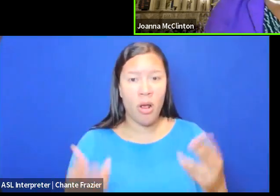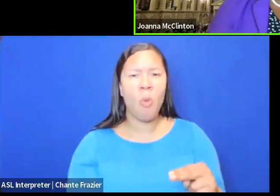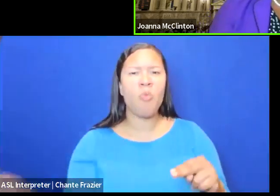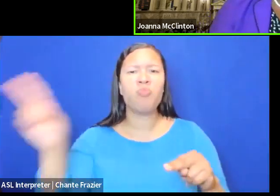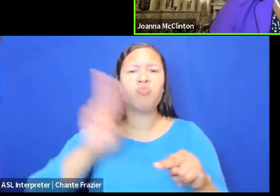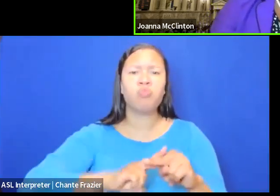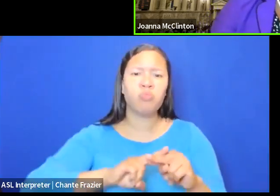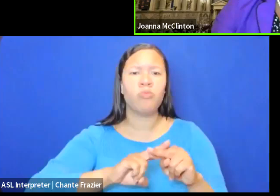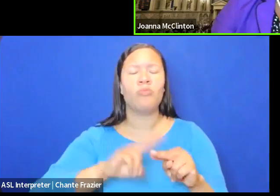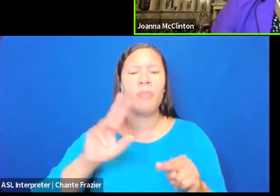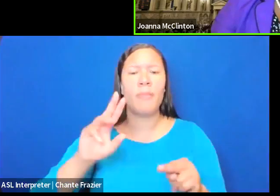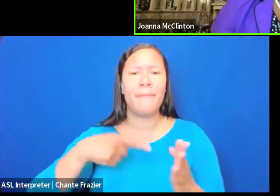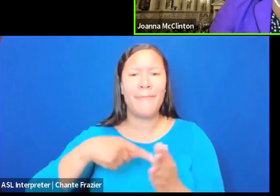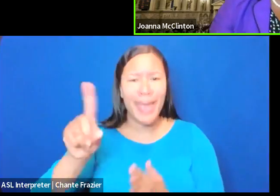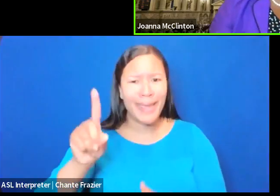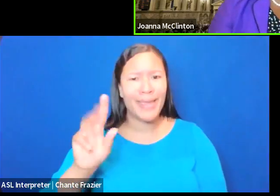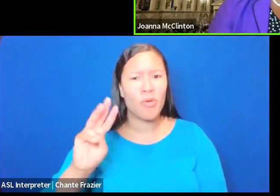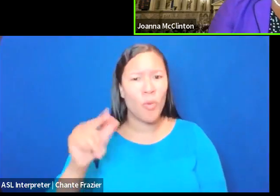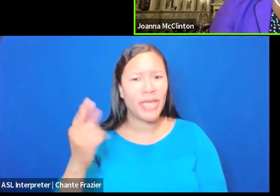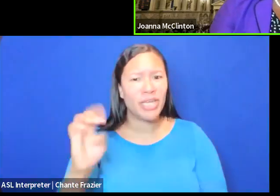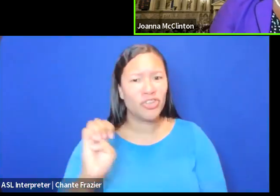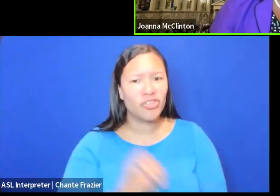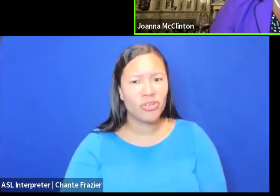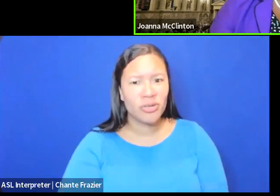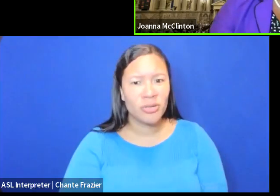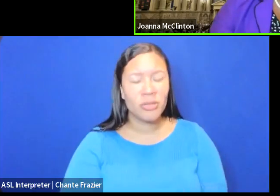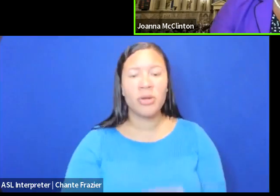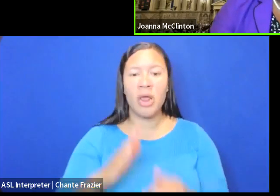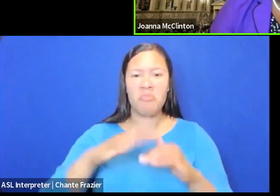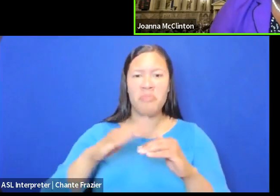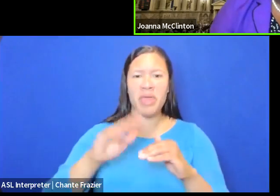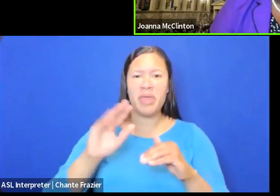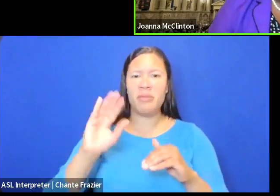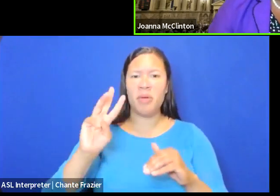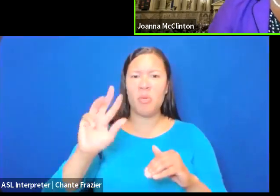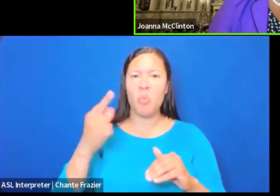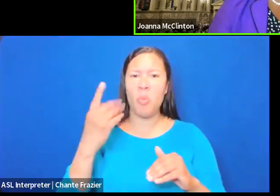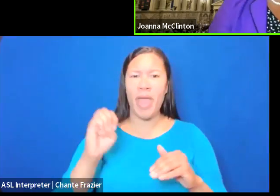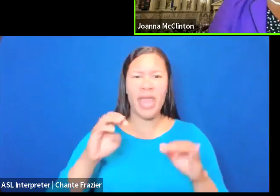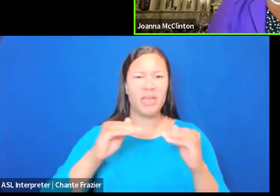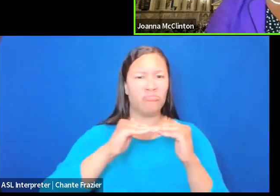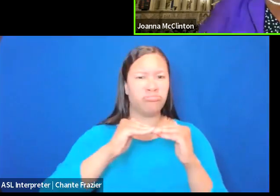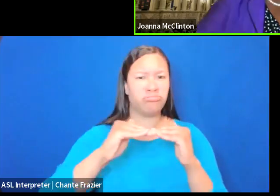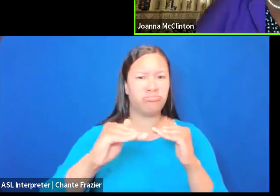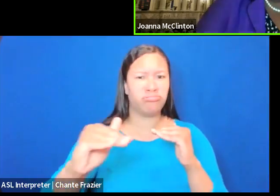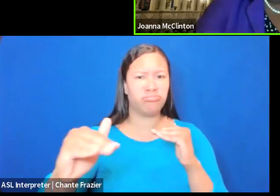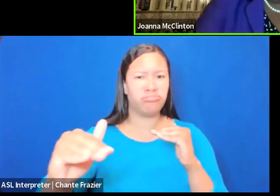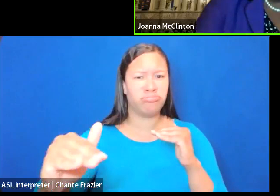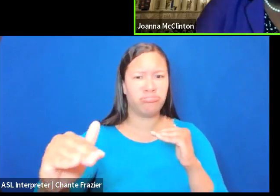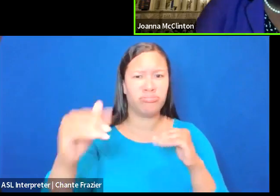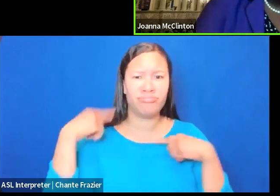As we look at the hope for the future the quickest ways to help many women across the Commonwealth is to raise the